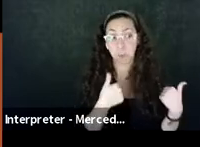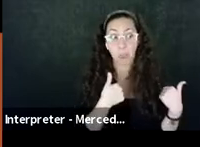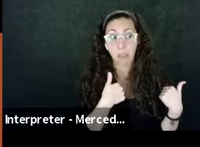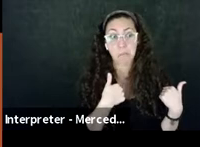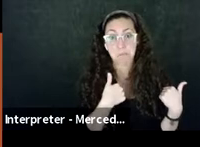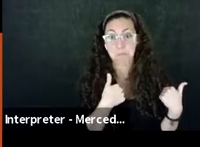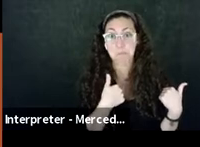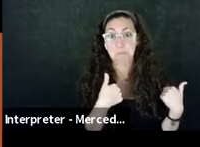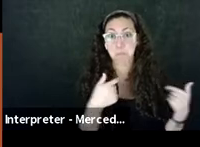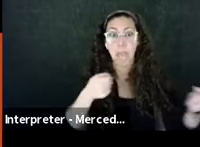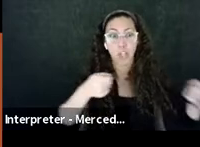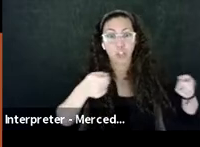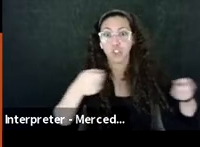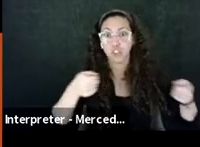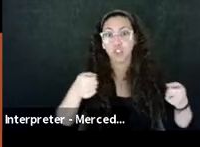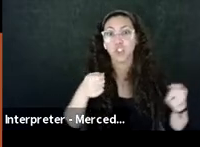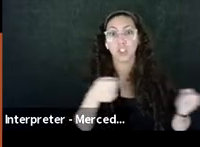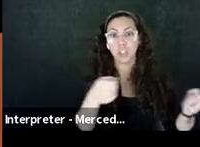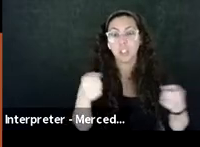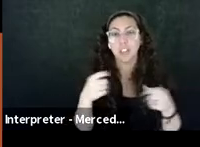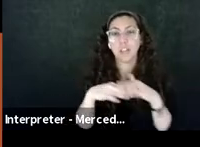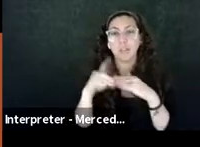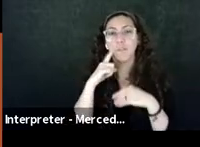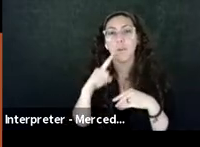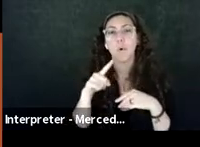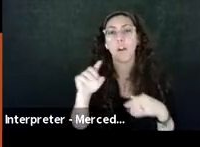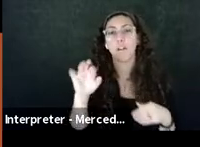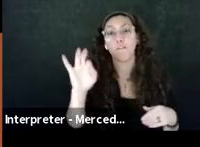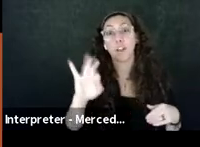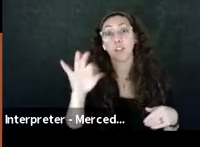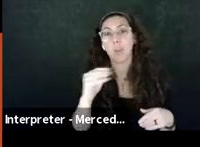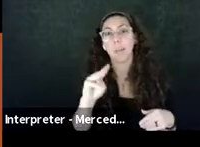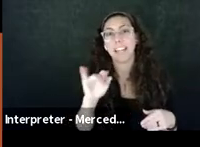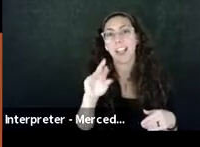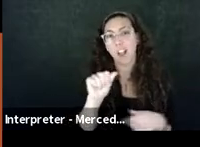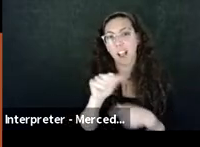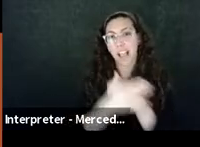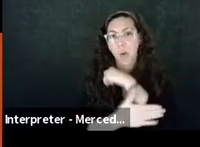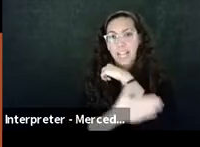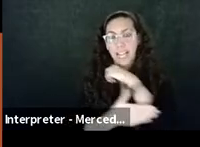maria.rodriguez: Managing the home and Center Street for Fresno Amador counties and about 18 months ago, I took over.